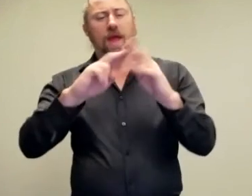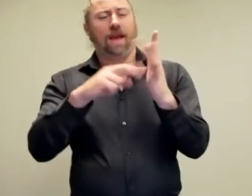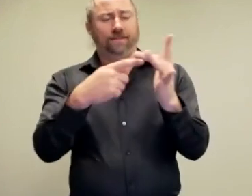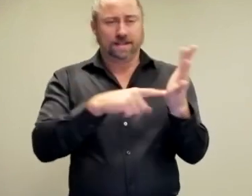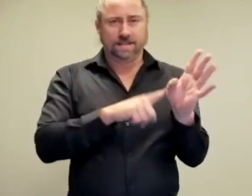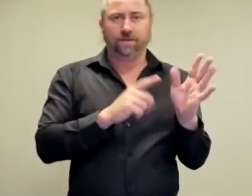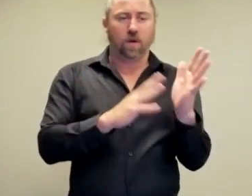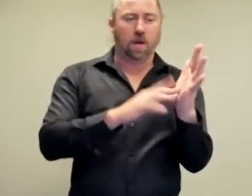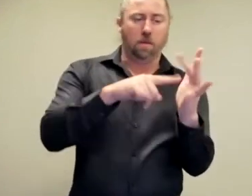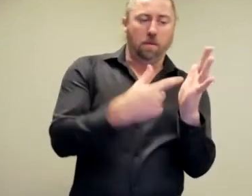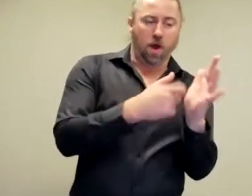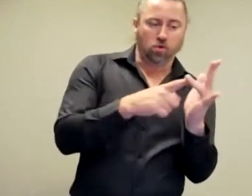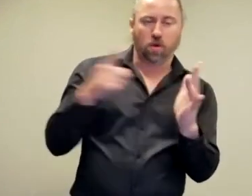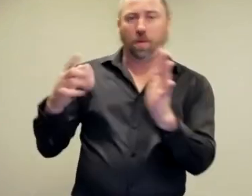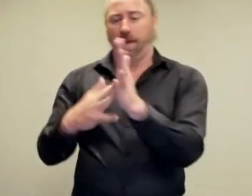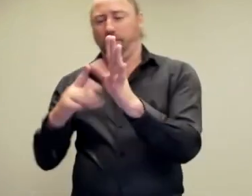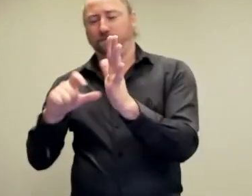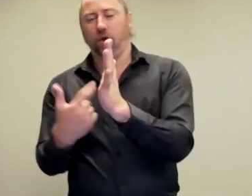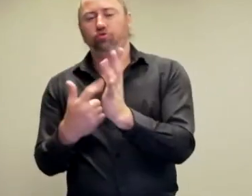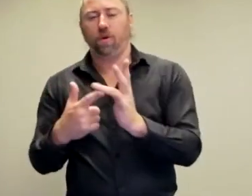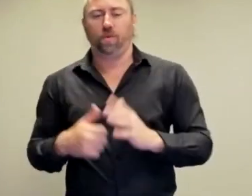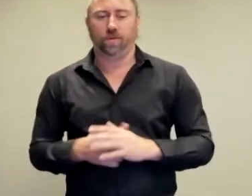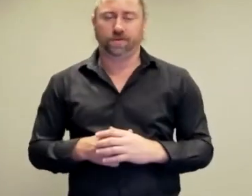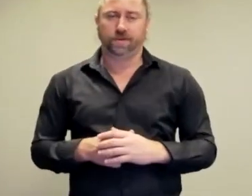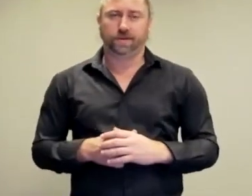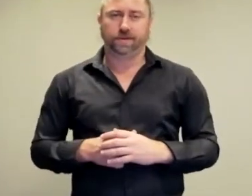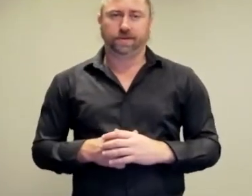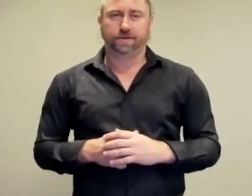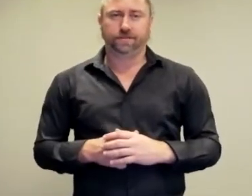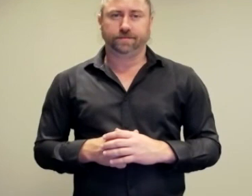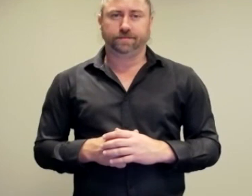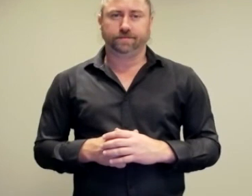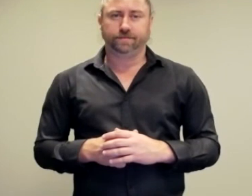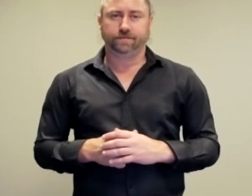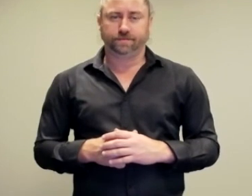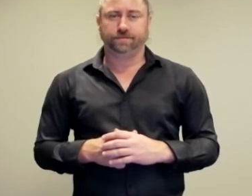On the left here, I’ve included a work of mine from an exhibition I had last year